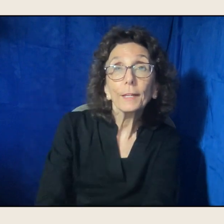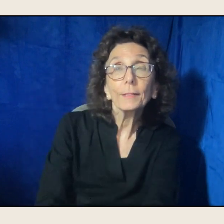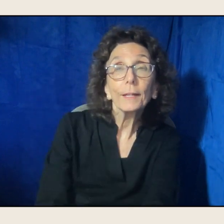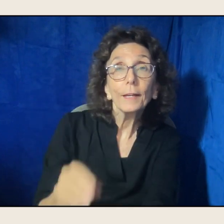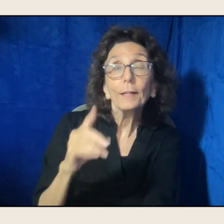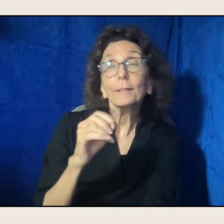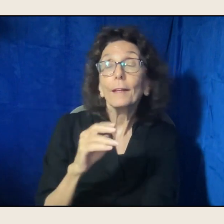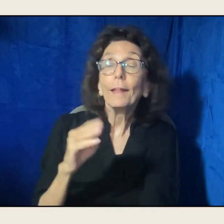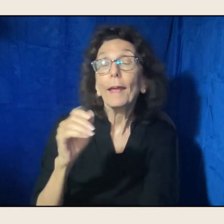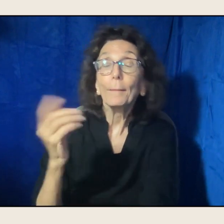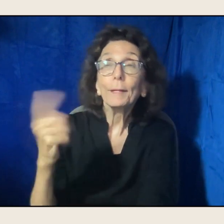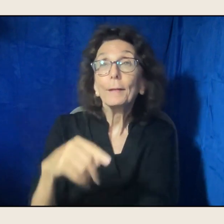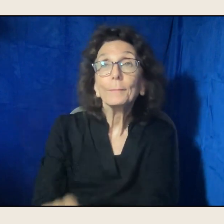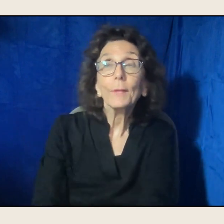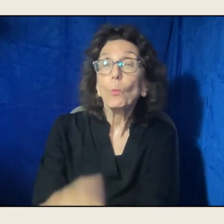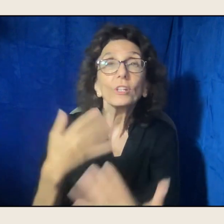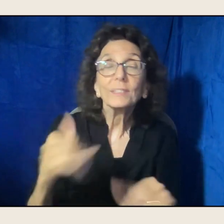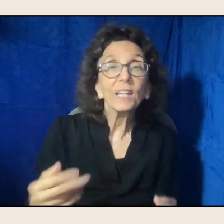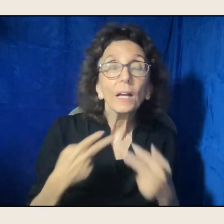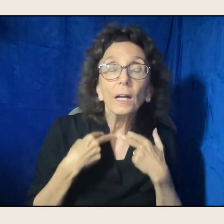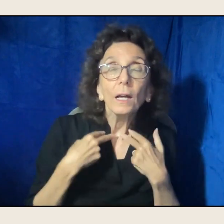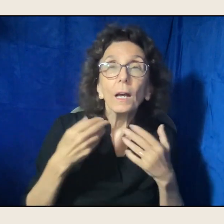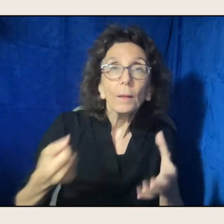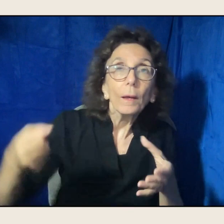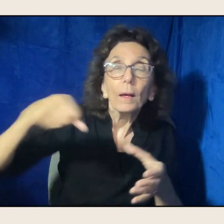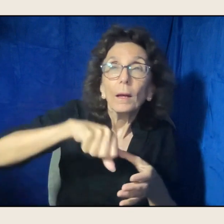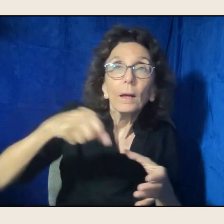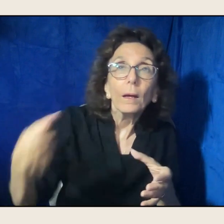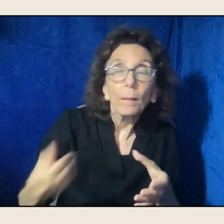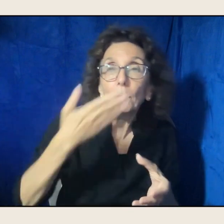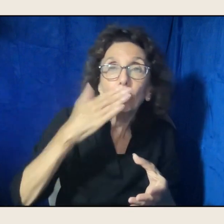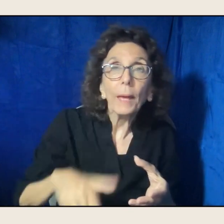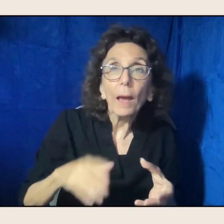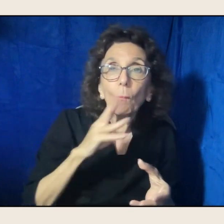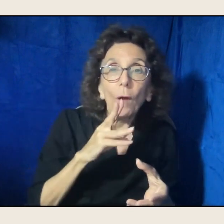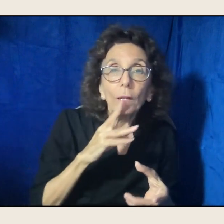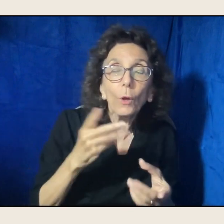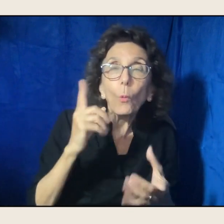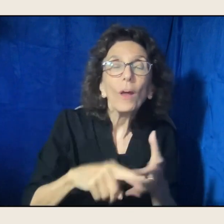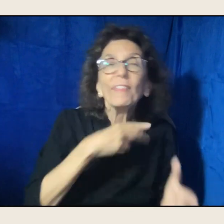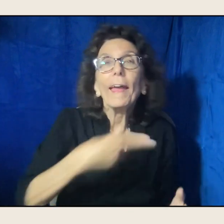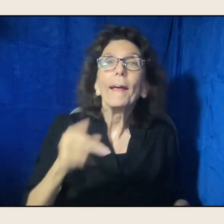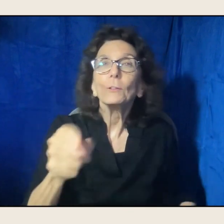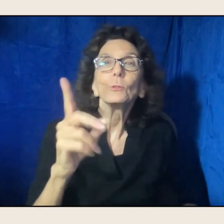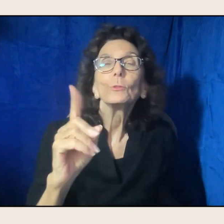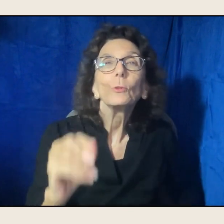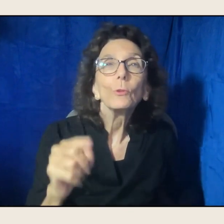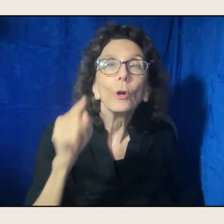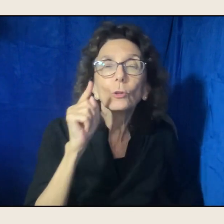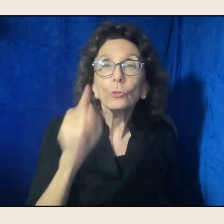and we're still drinking this damn lead water. What the hell do you think you going to do? If you want to make your art, go ahead and make your art.